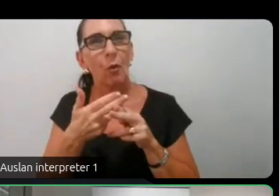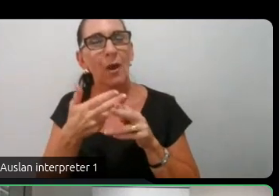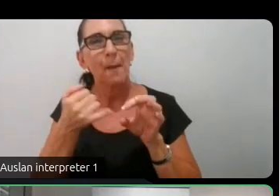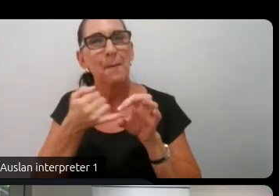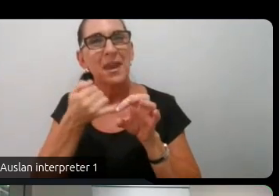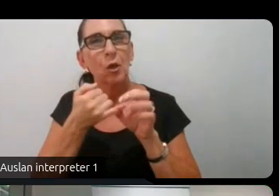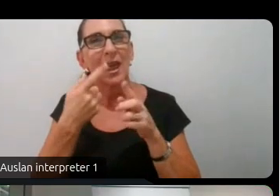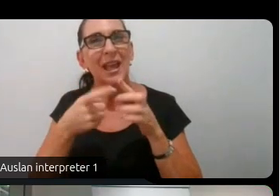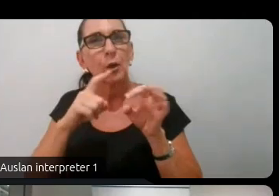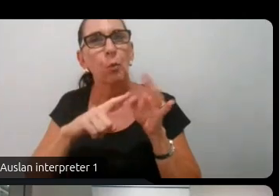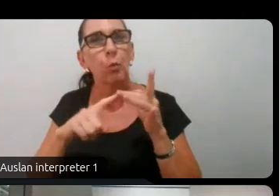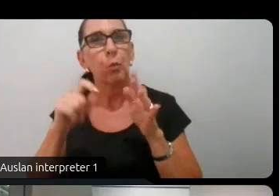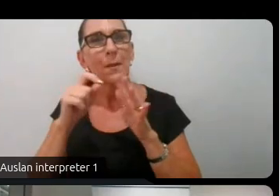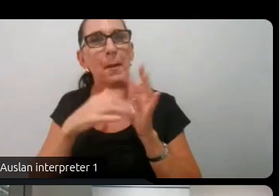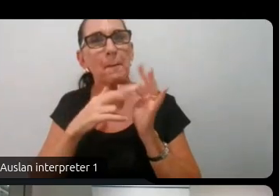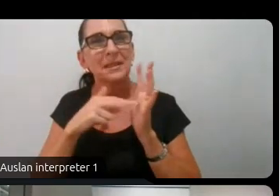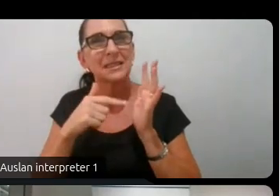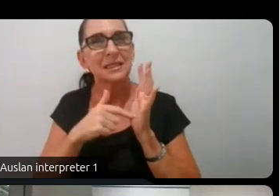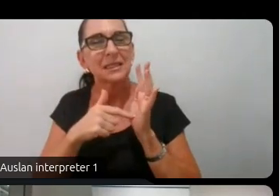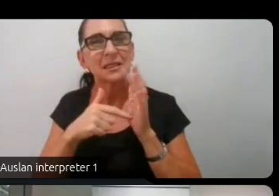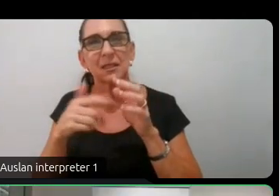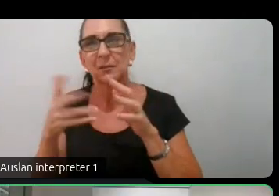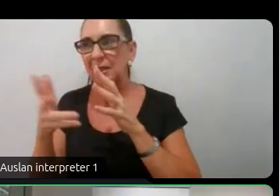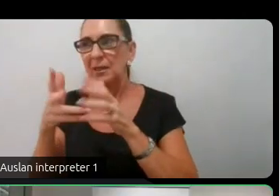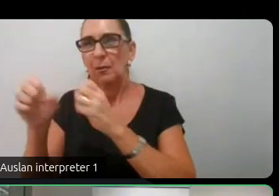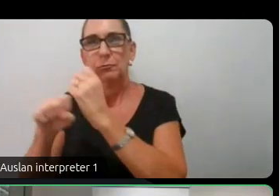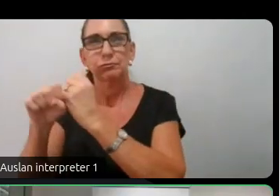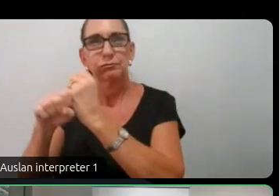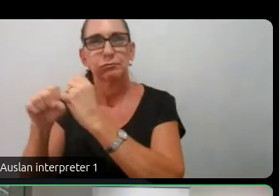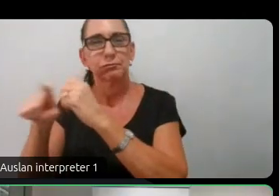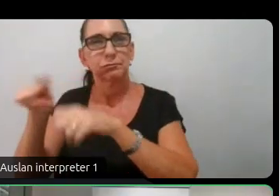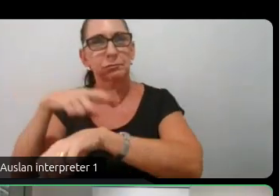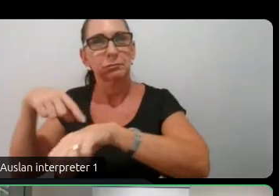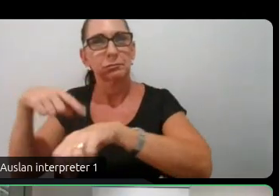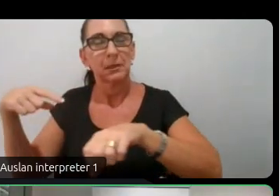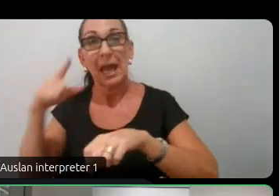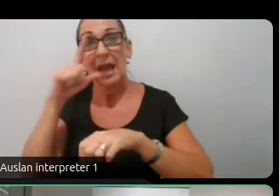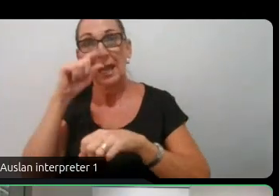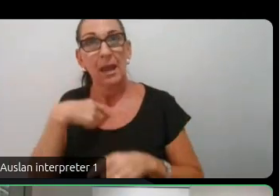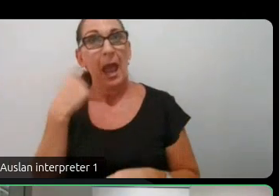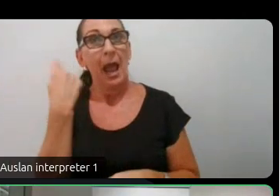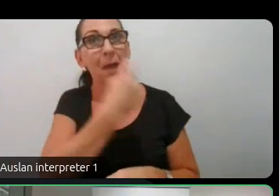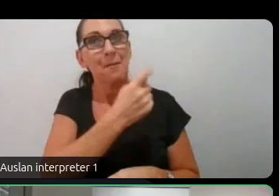So like with additional electricity that can no longer um occur. Uh, a big one is noise cancelling